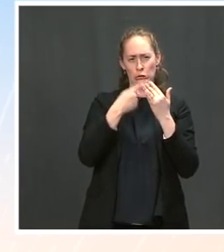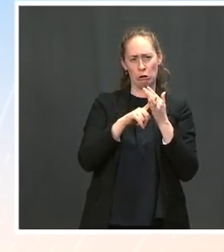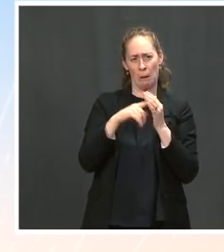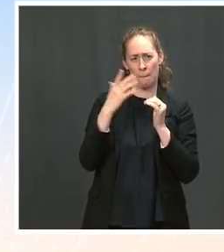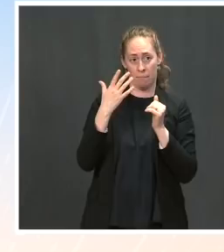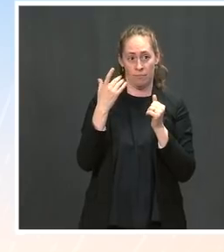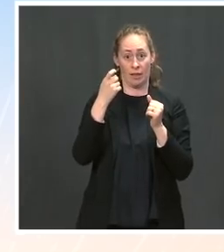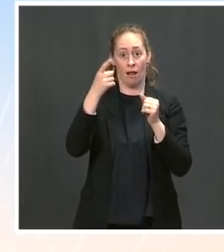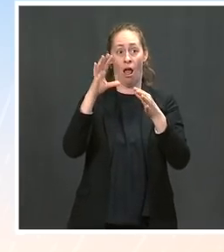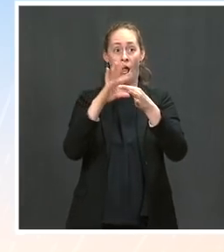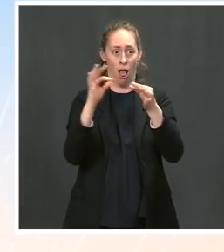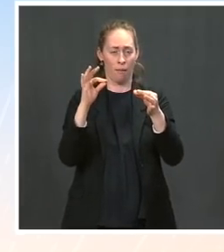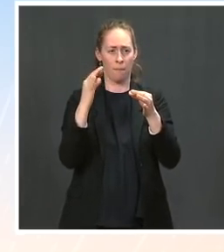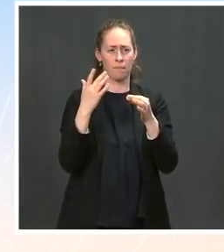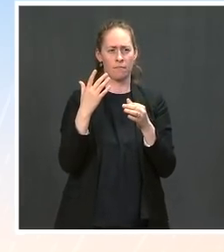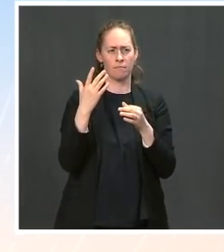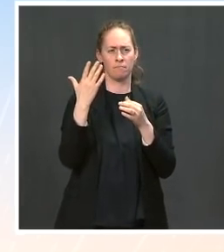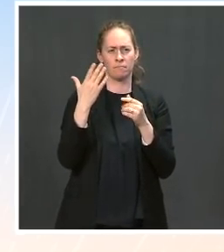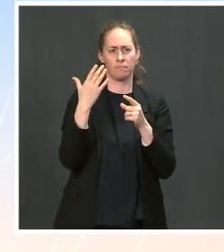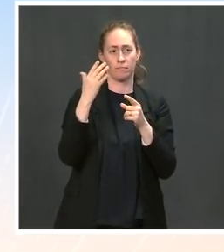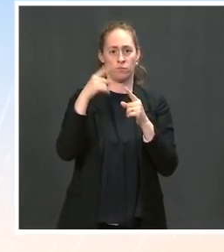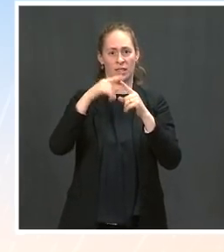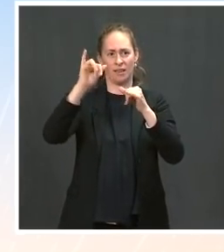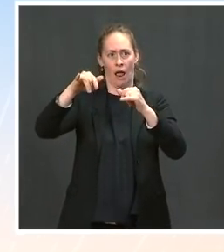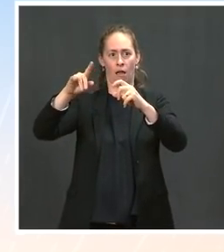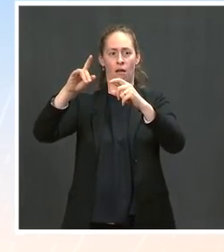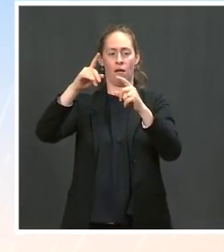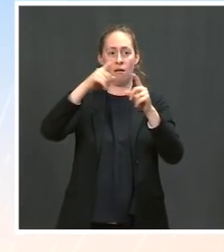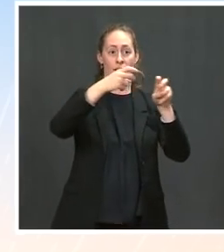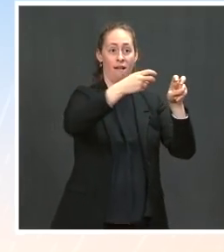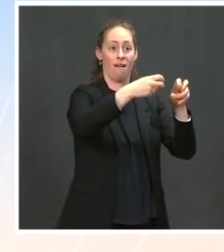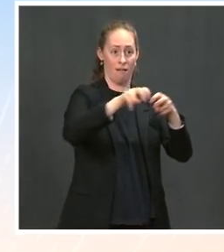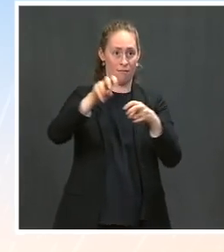HHS transferred $850 million from the Public Health and Social Services Emergency